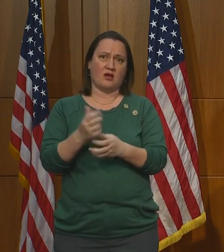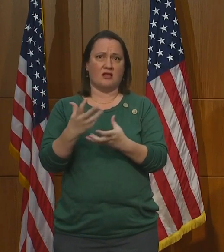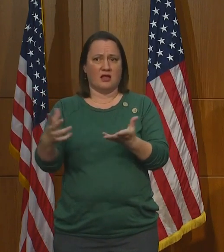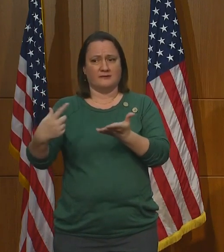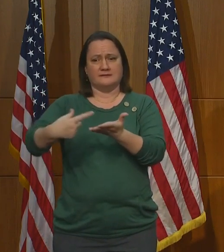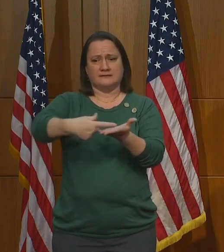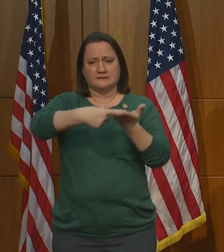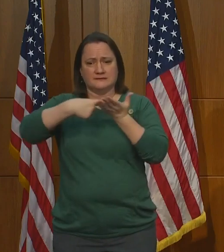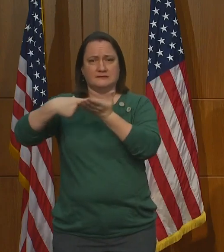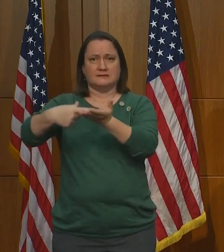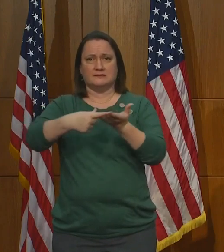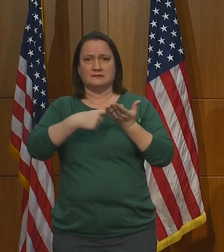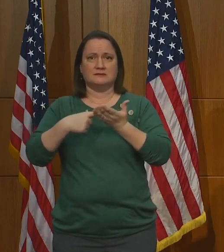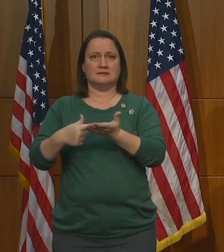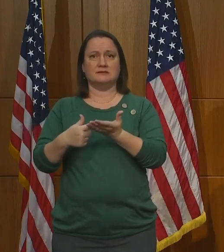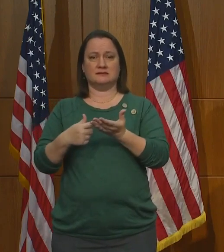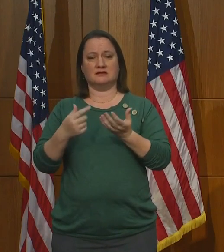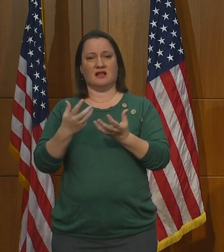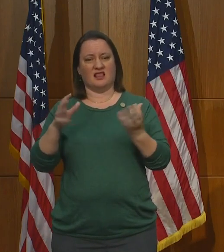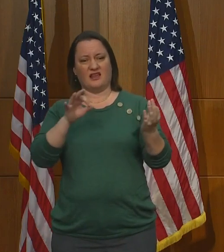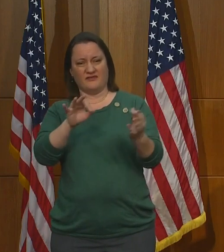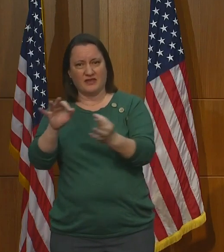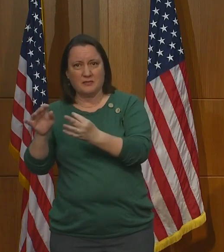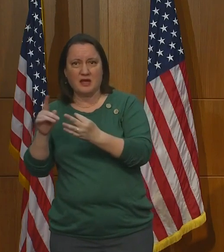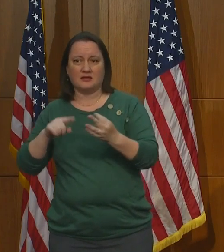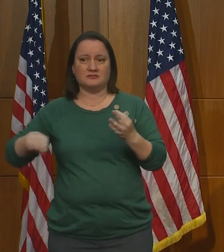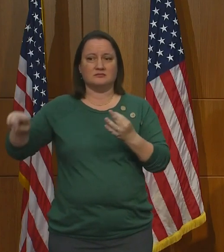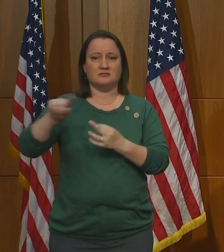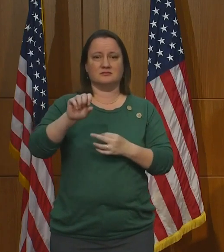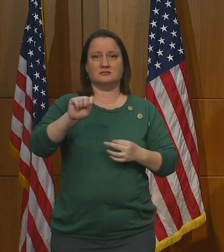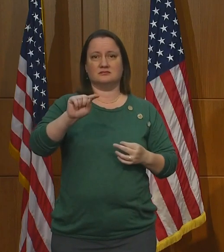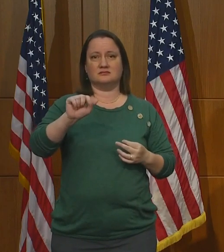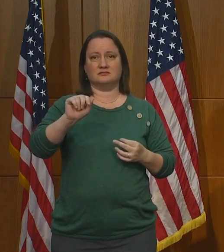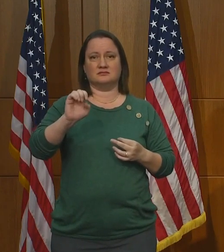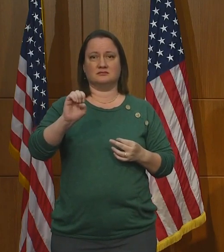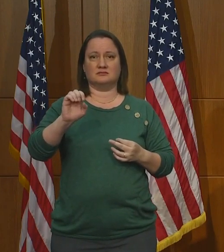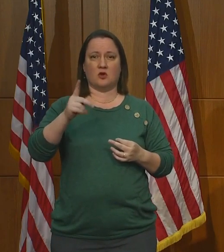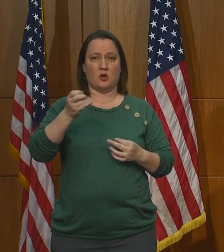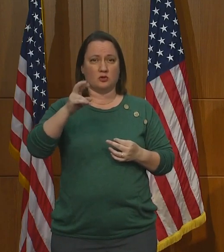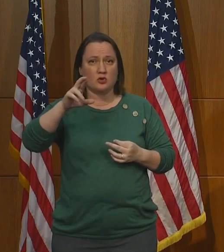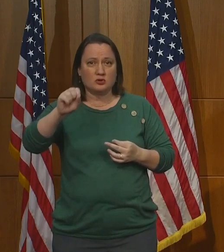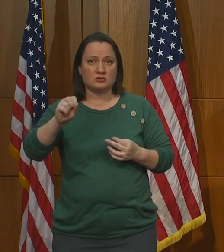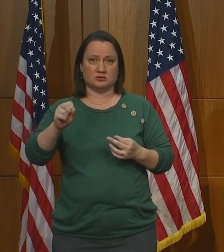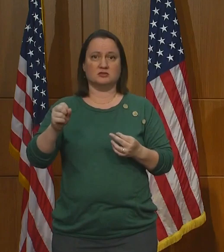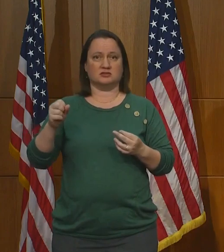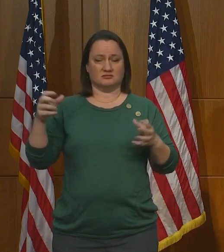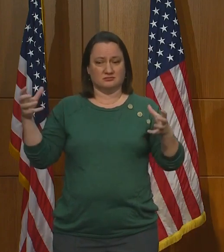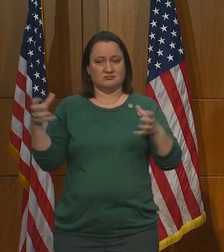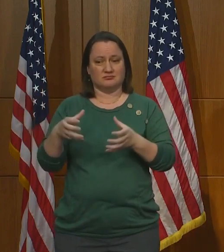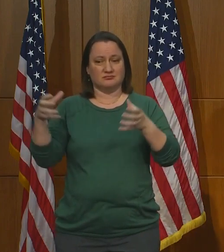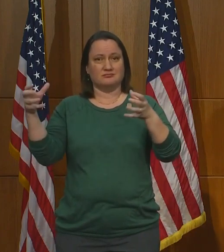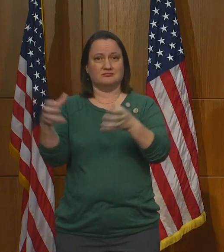AMOUNT OF WORK A SIGNIFICANT MANA DISCUSSION- WITH INPUT FROM OF A LOT OF FOLKS UP